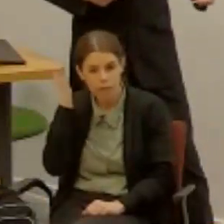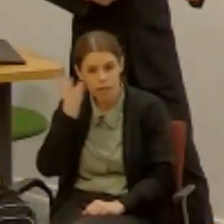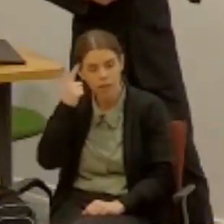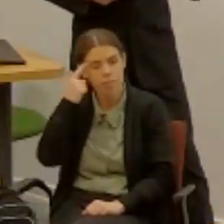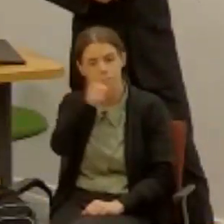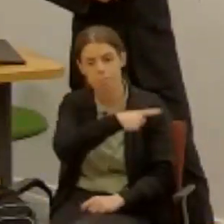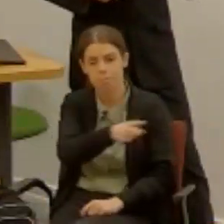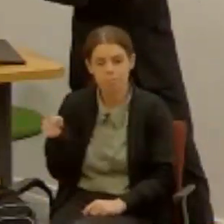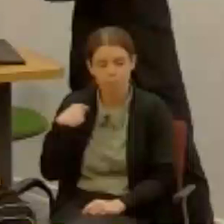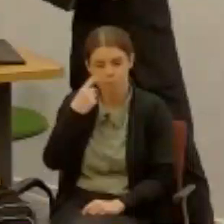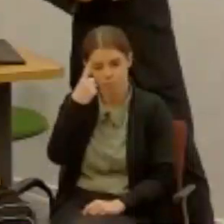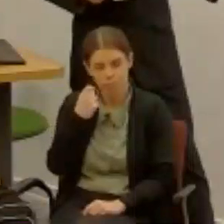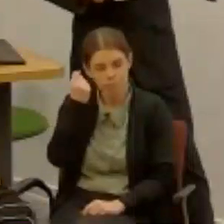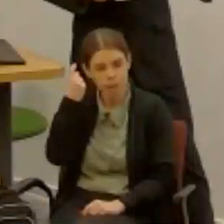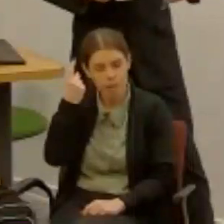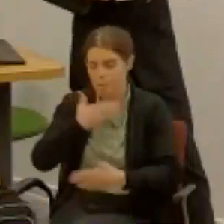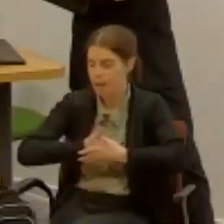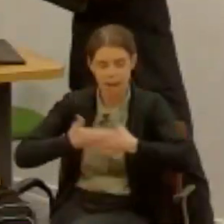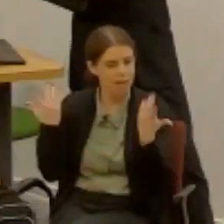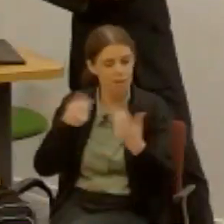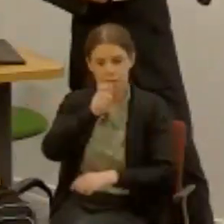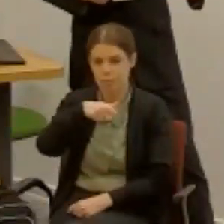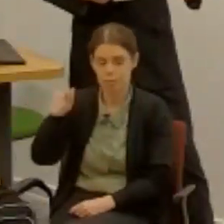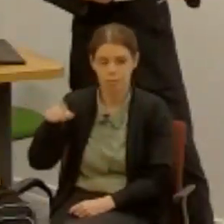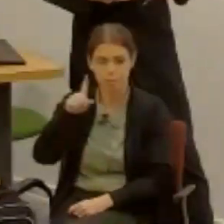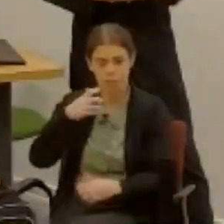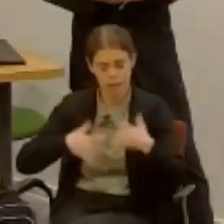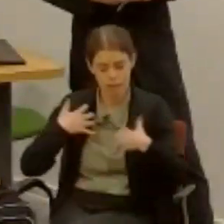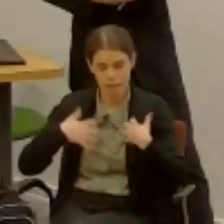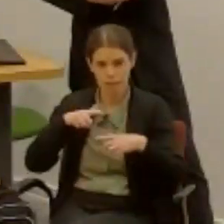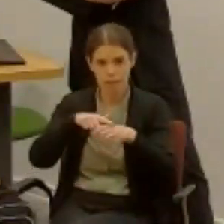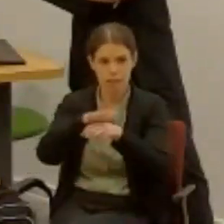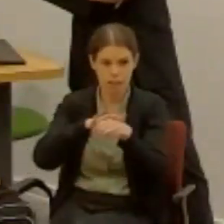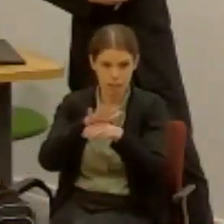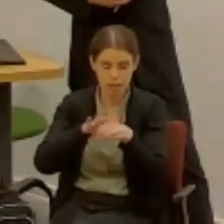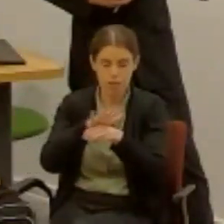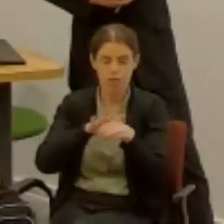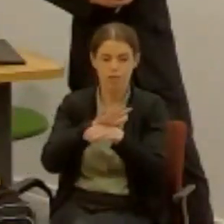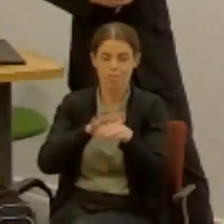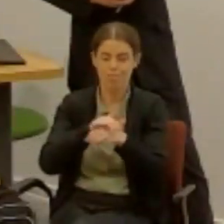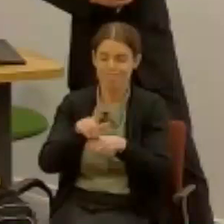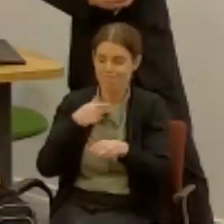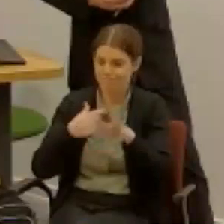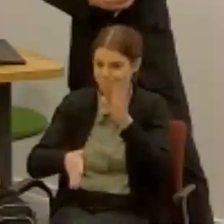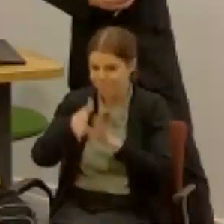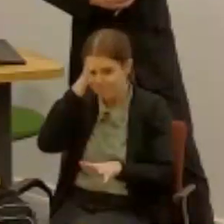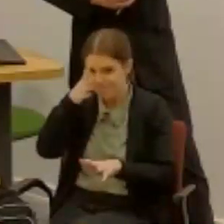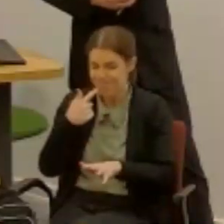by anybody. Really. So, it's an interesting area which I hate to be very cynical and cliche and use a Glasgow